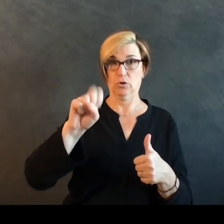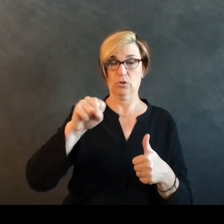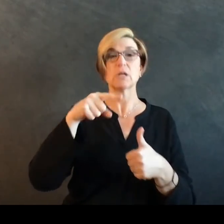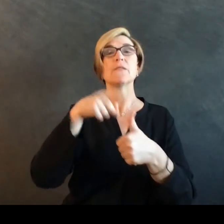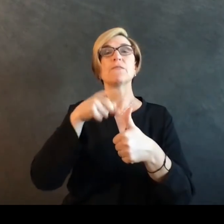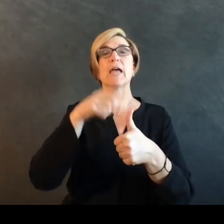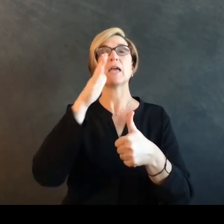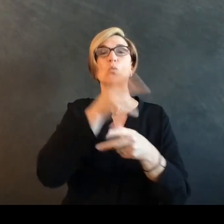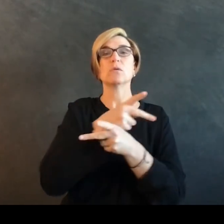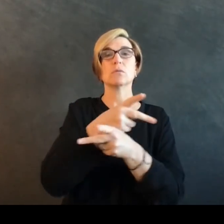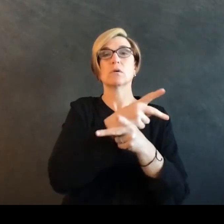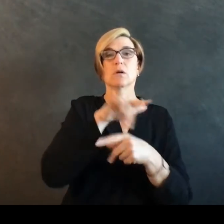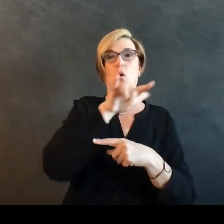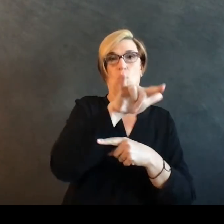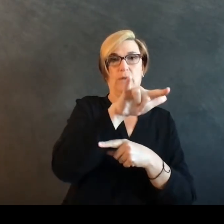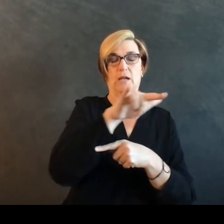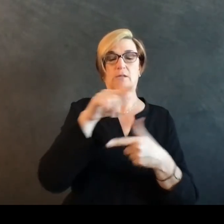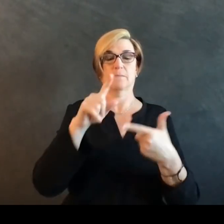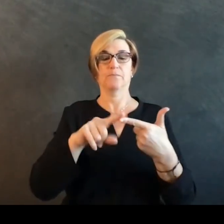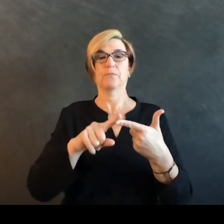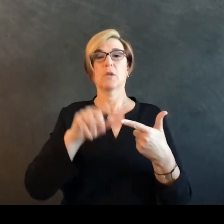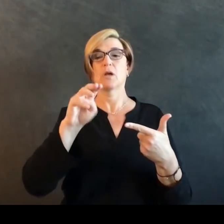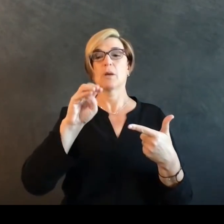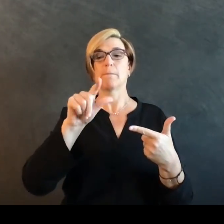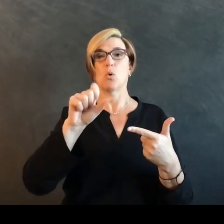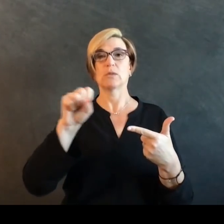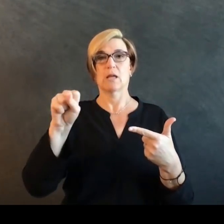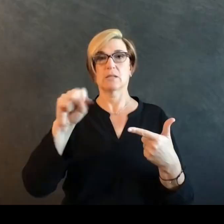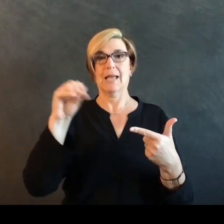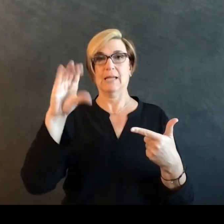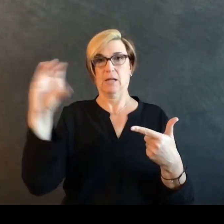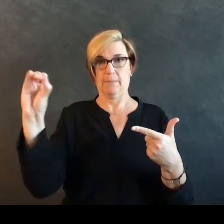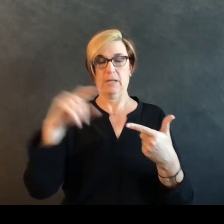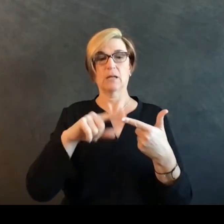Mullis and company is going to do the cargo and contractors and Perella